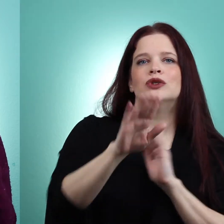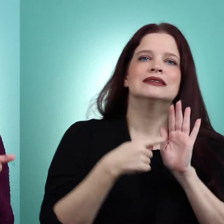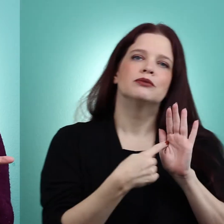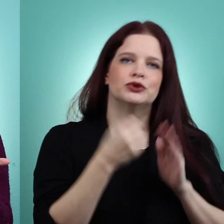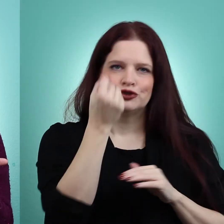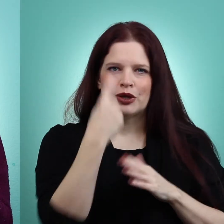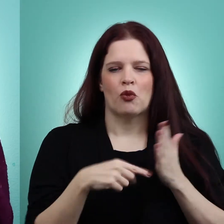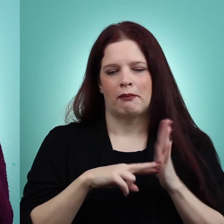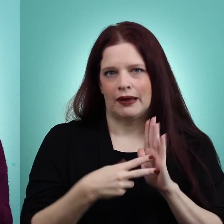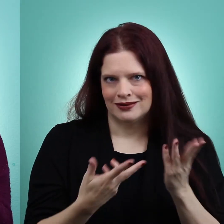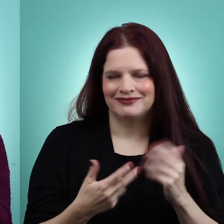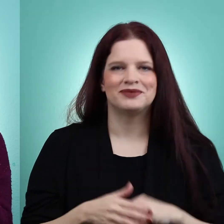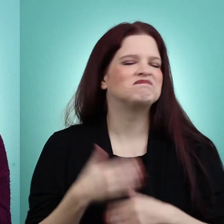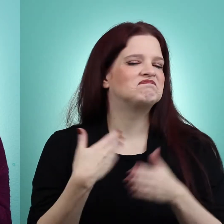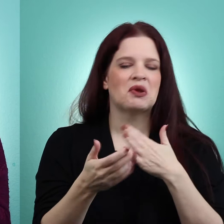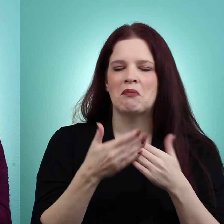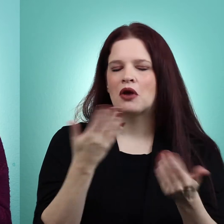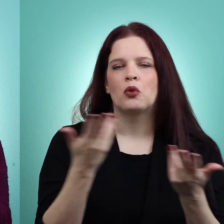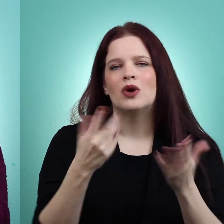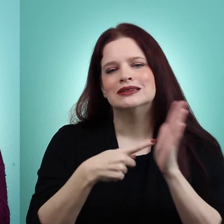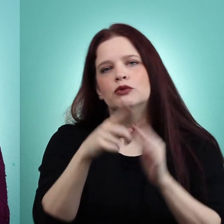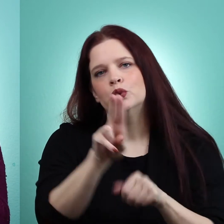it honestly doesn't matter which symbol goes with which line, which